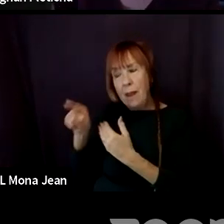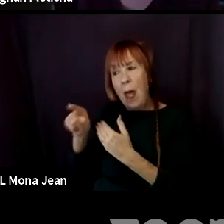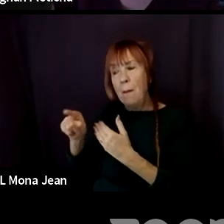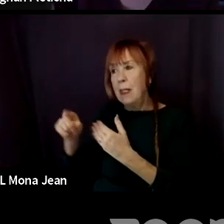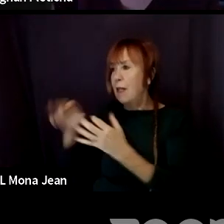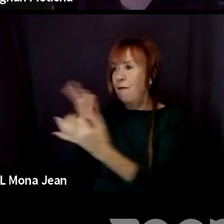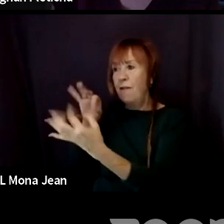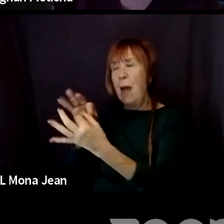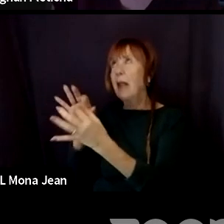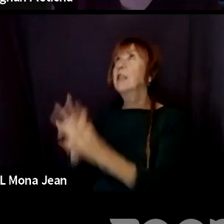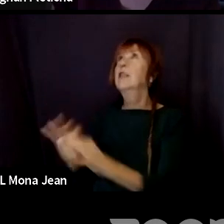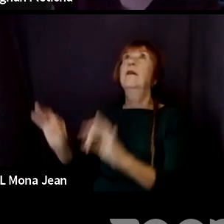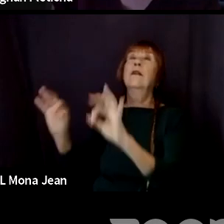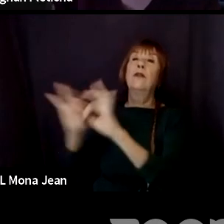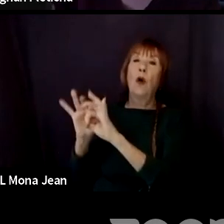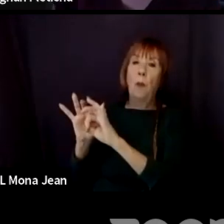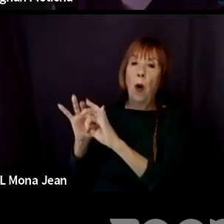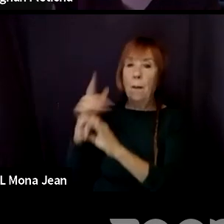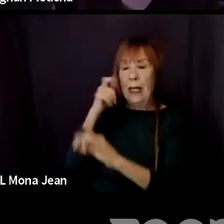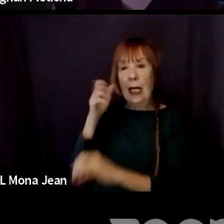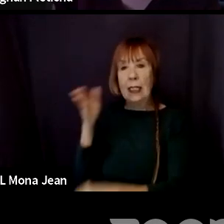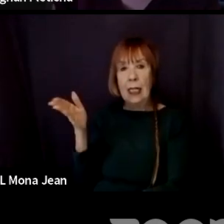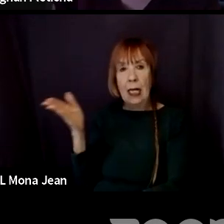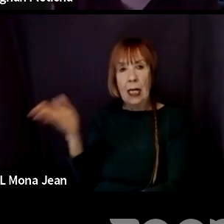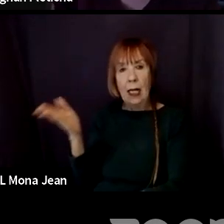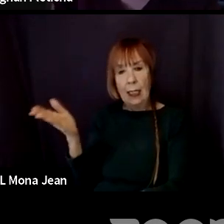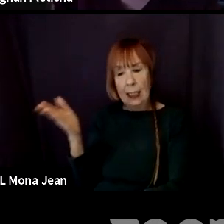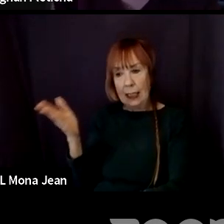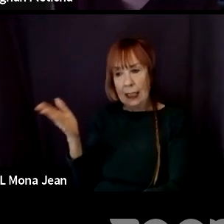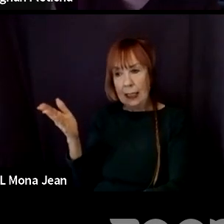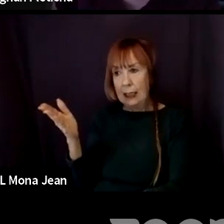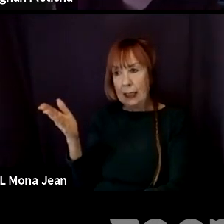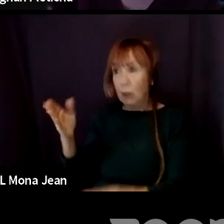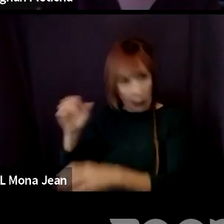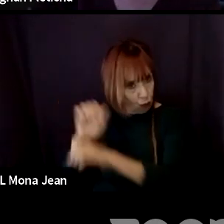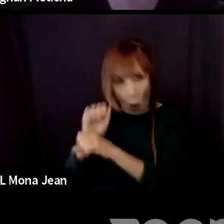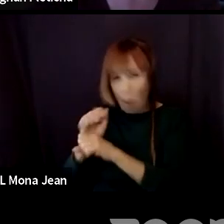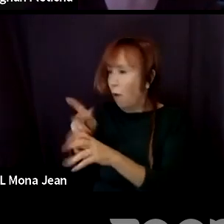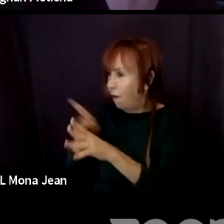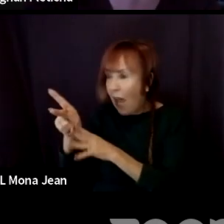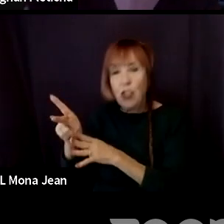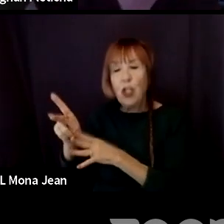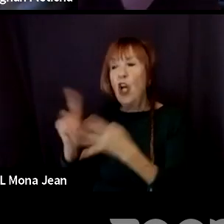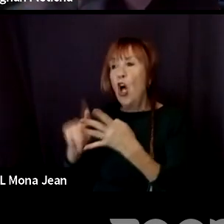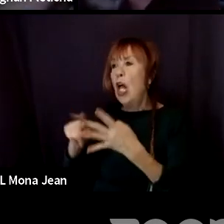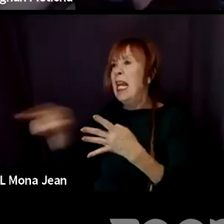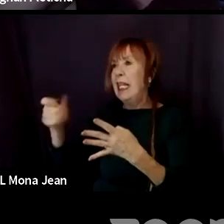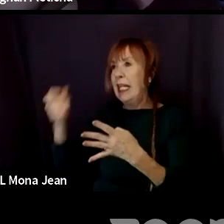not only because he is very much in the industry and he knows what's selling,